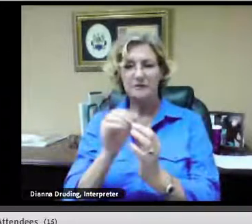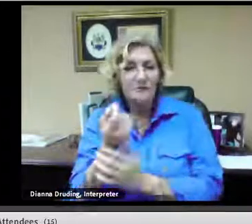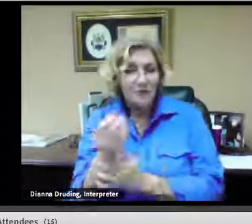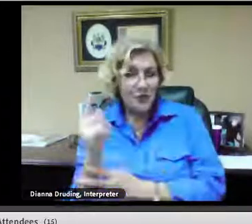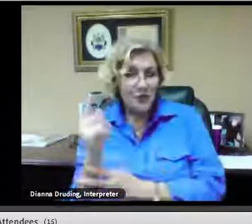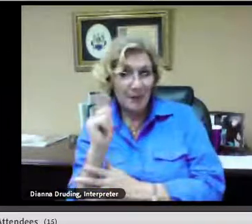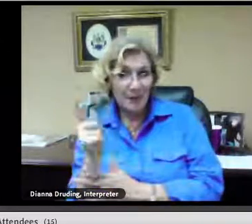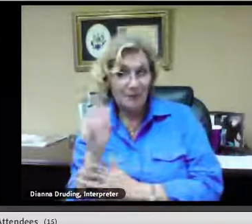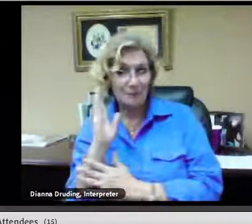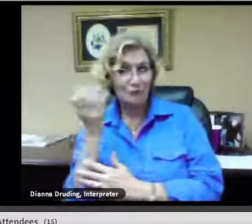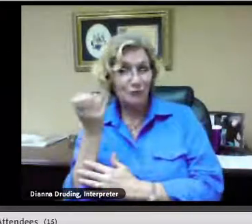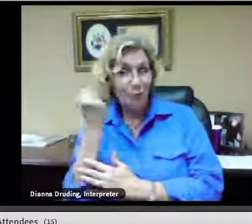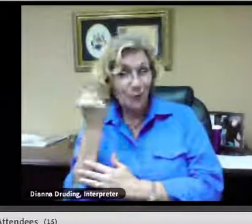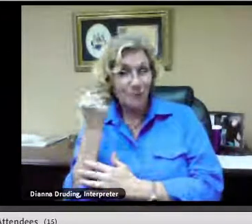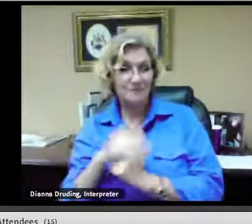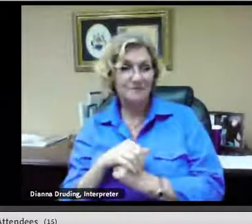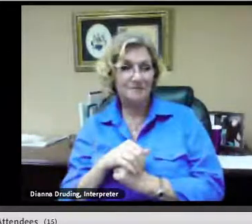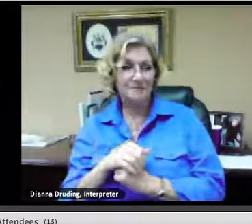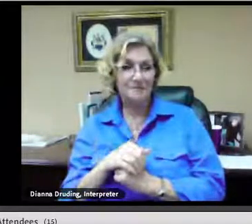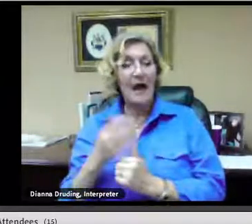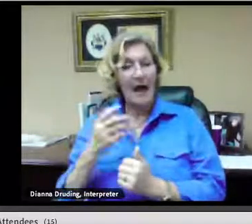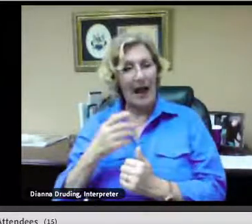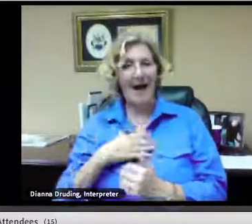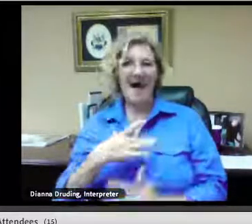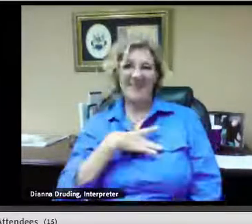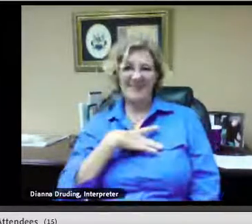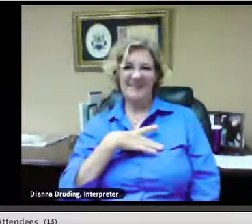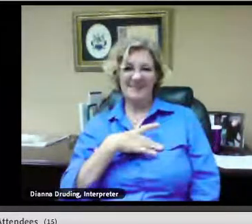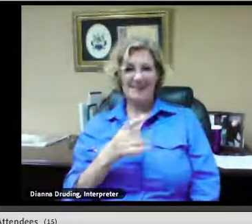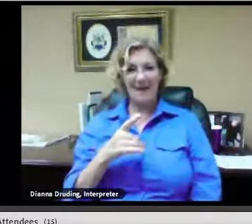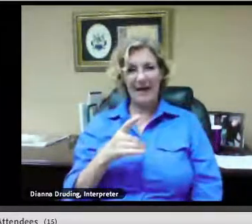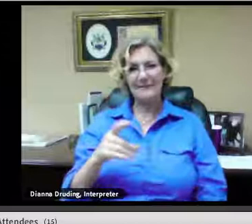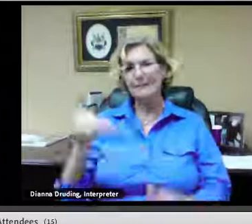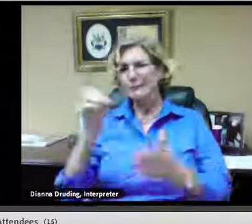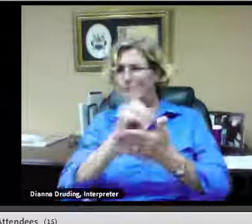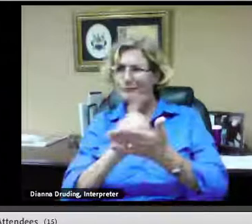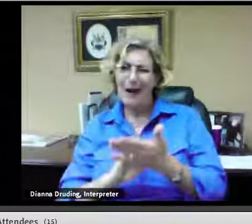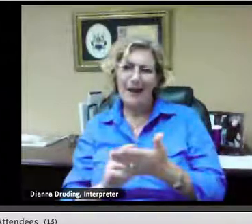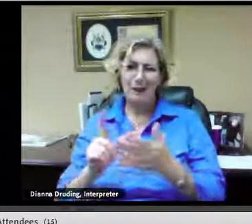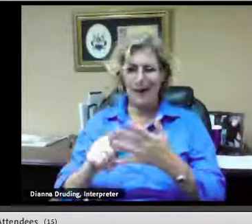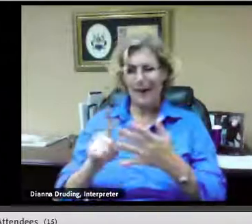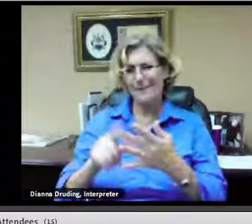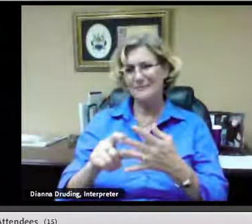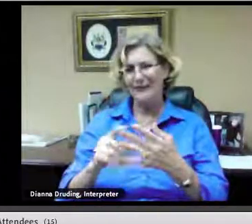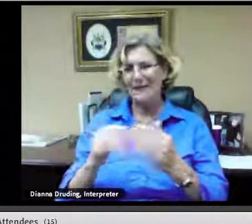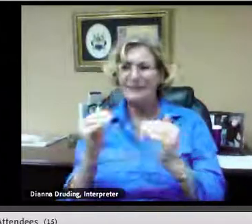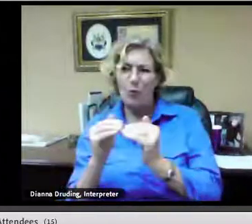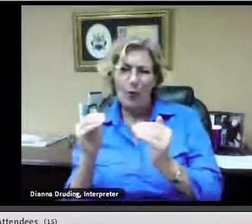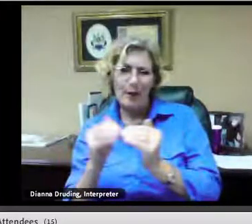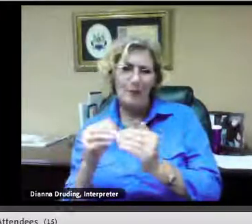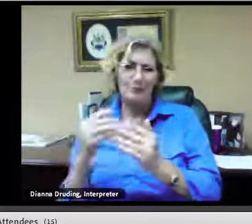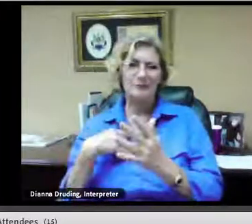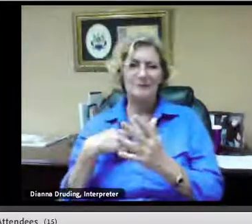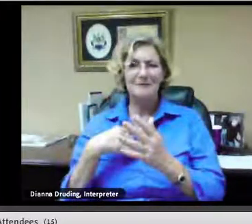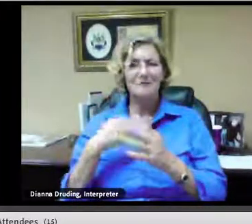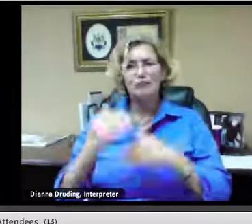I like diagrams and equations and things that try to simplify complex processes in a kind of a quick and easy way,